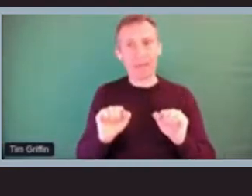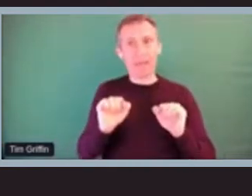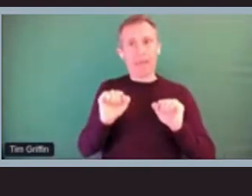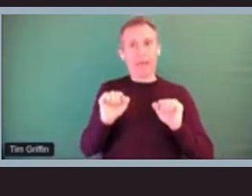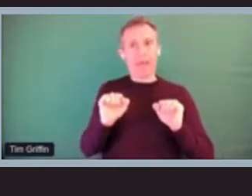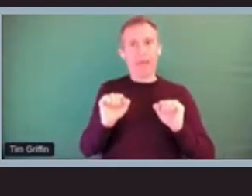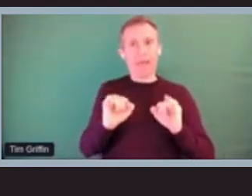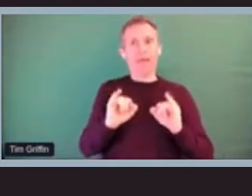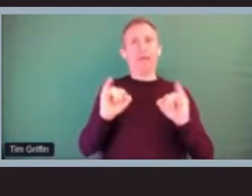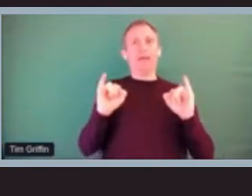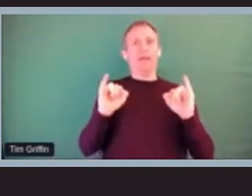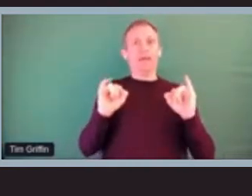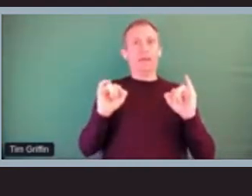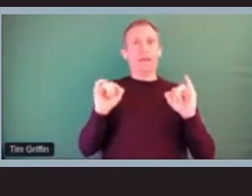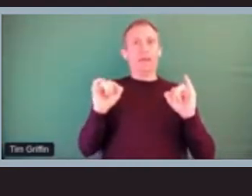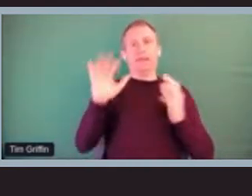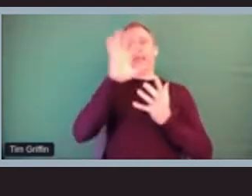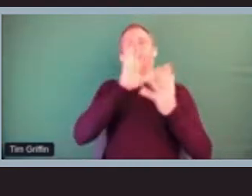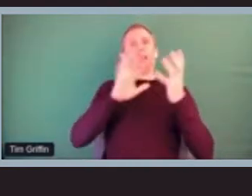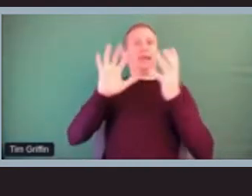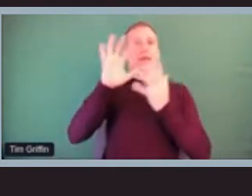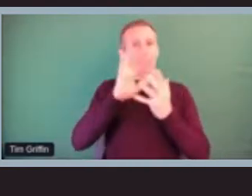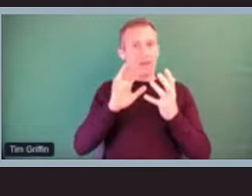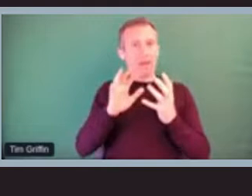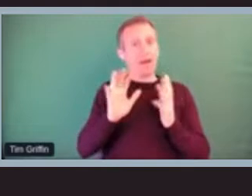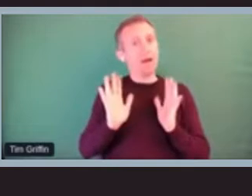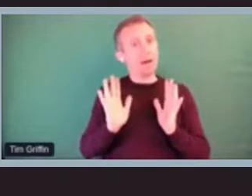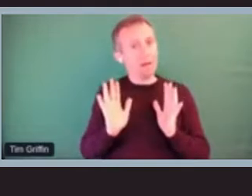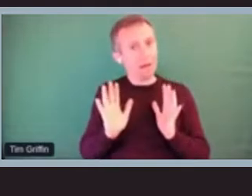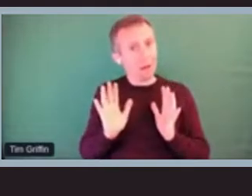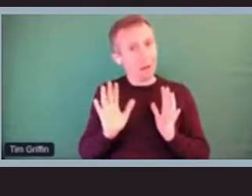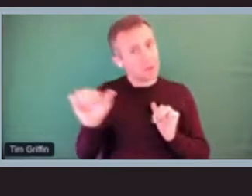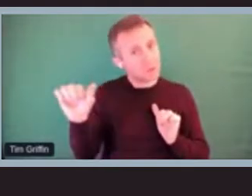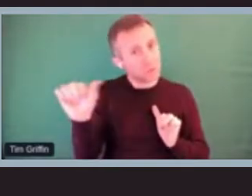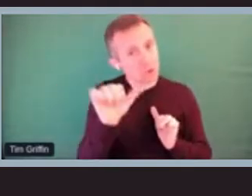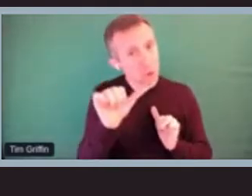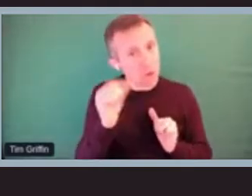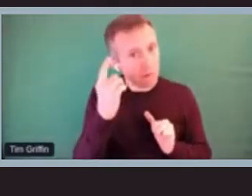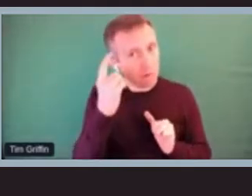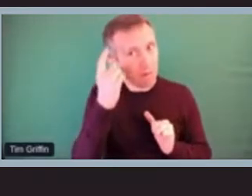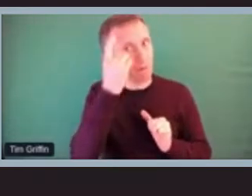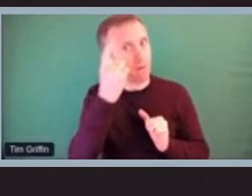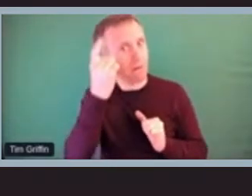I'm always looking for approaches to invite curiosity with accessibility and make it more approachable.